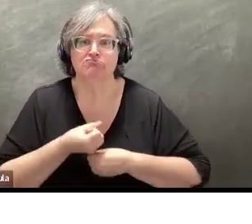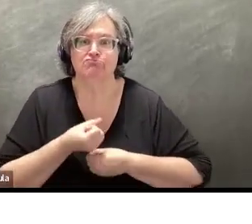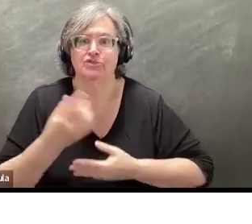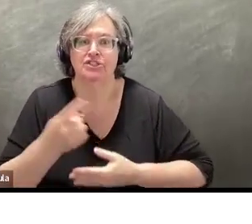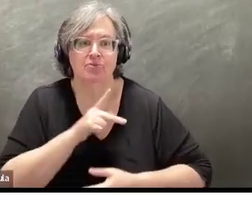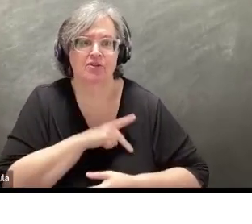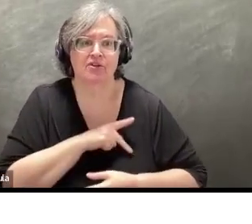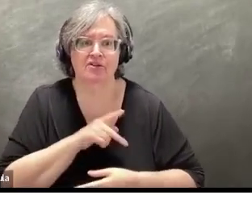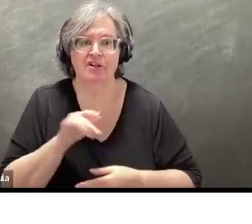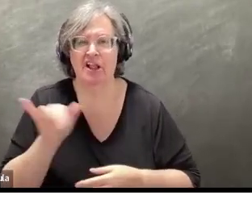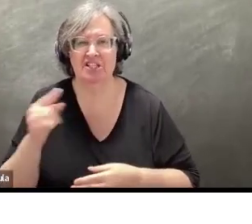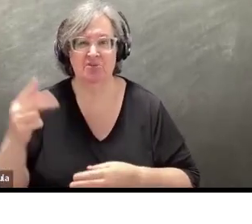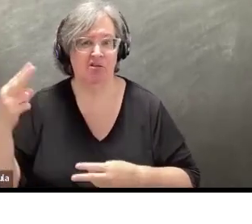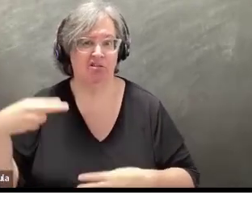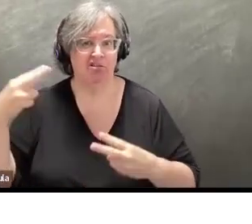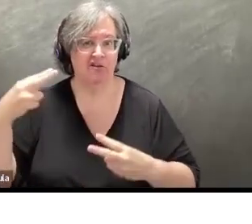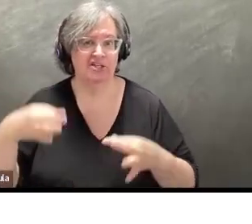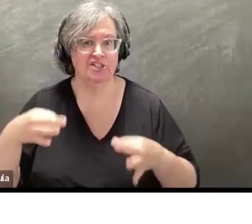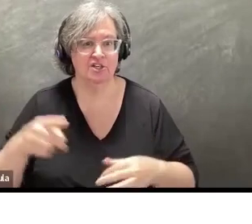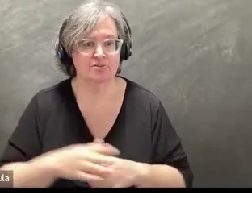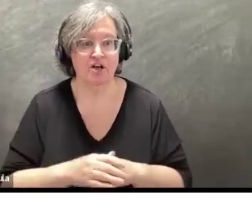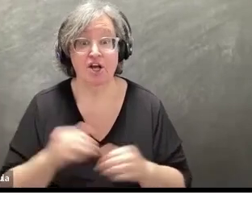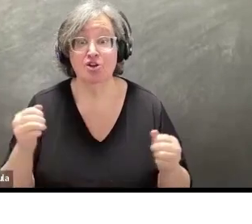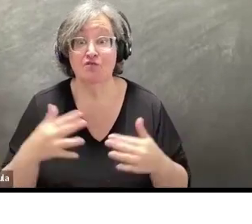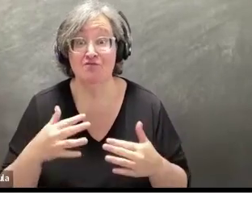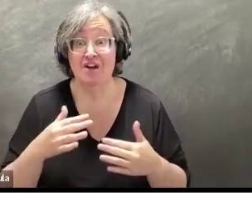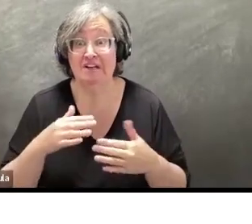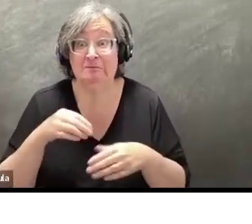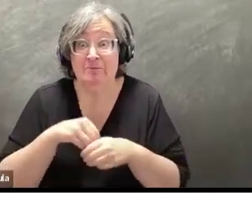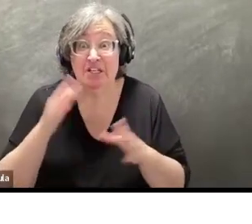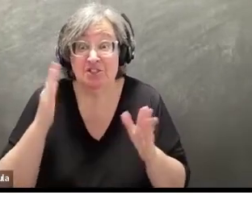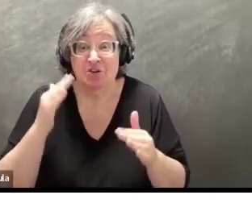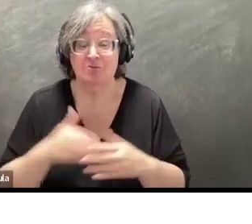being judged and be afraid of getting in trouble. I want to